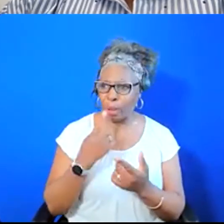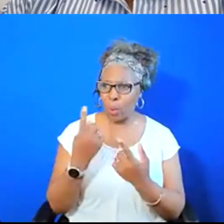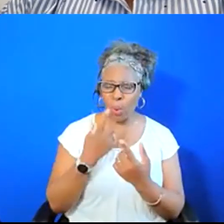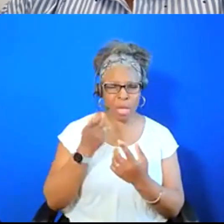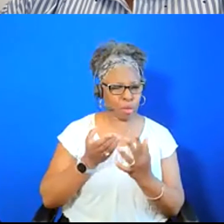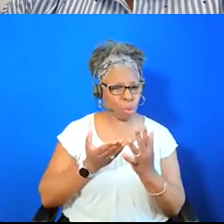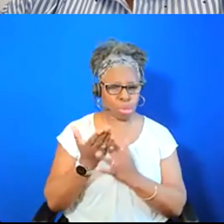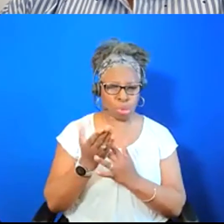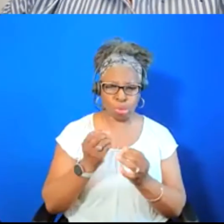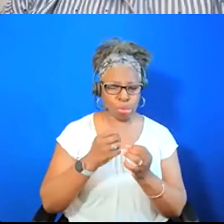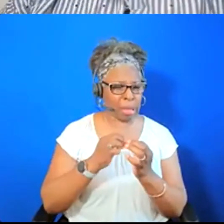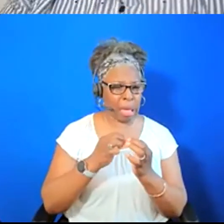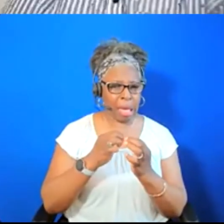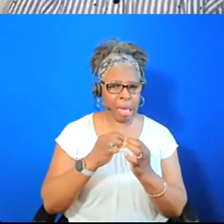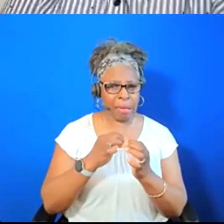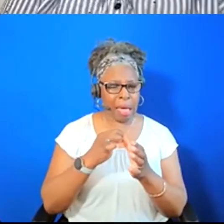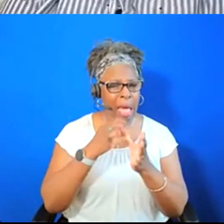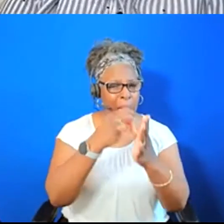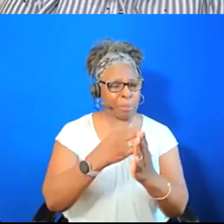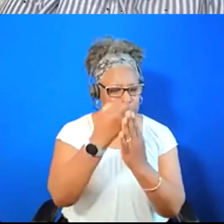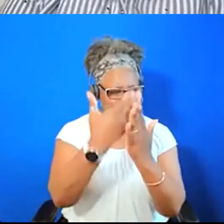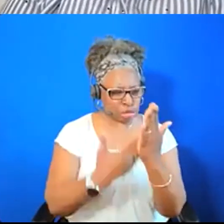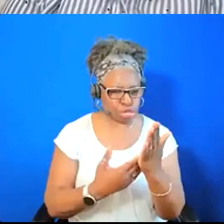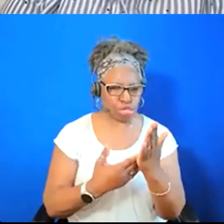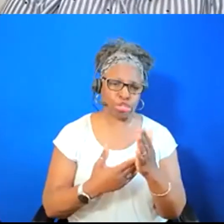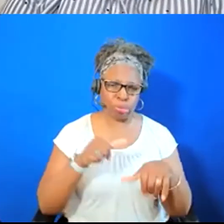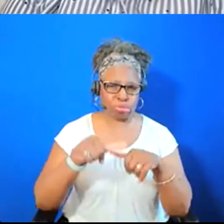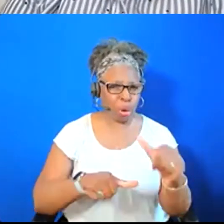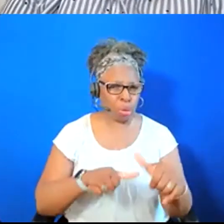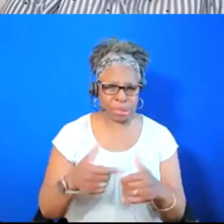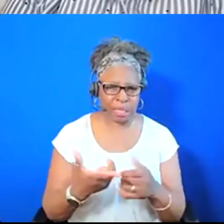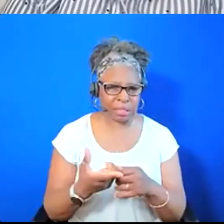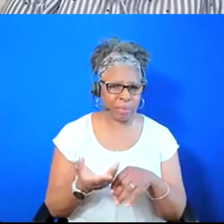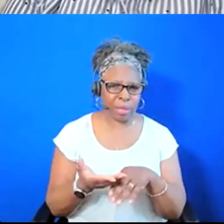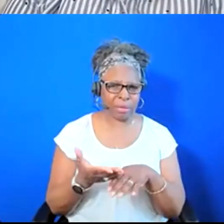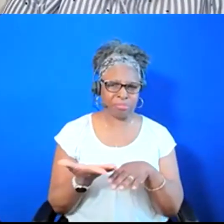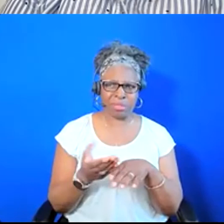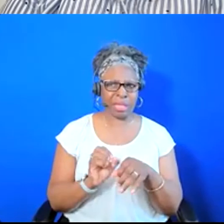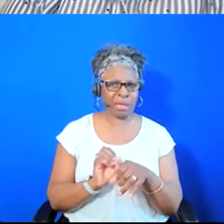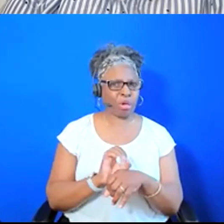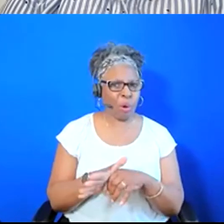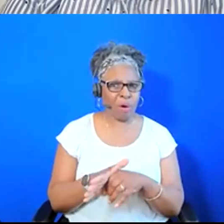even the kind of COVID Support Fund, we are the source in this solidarity syndicate,